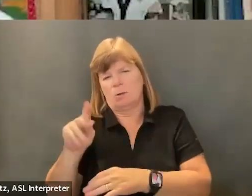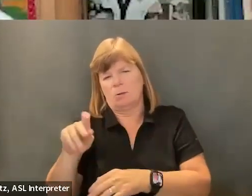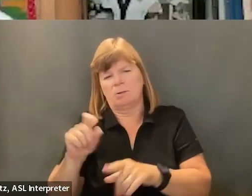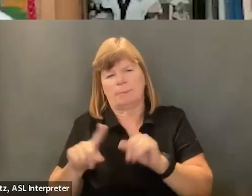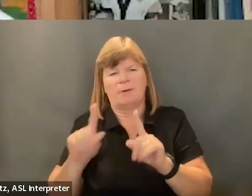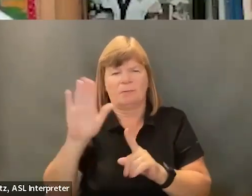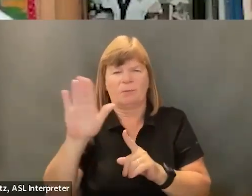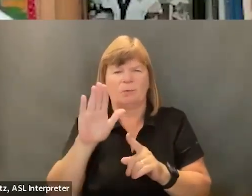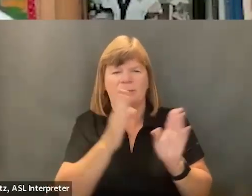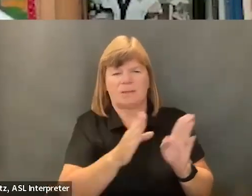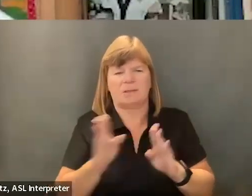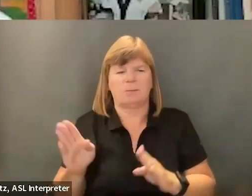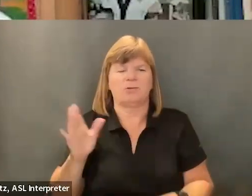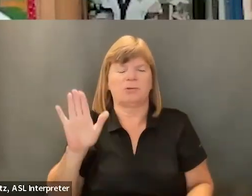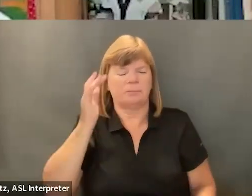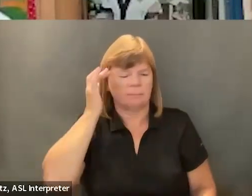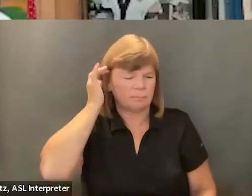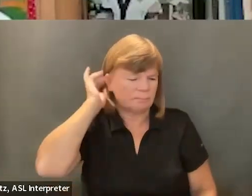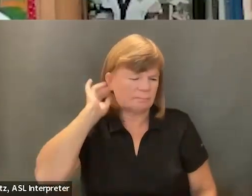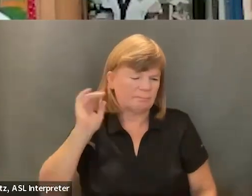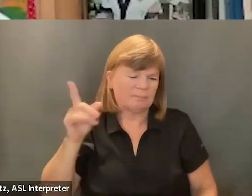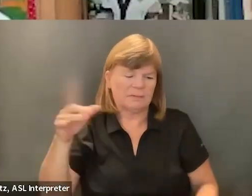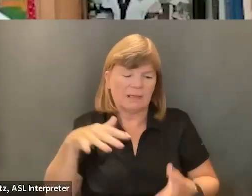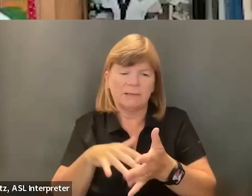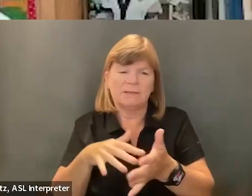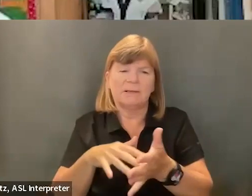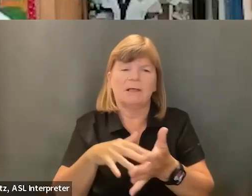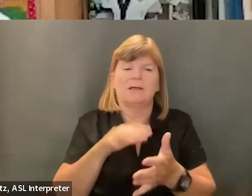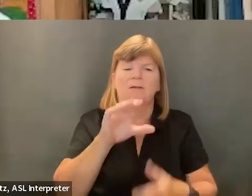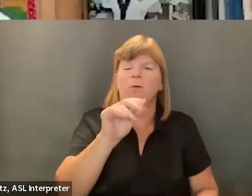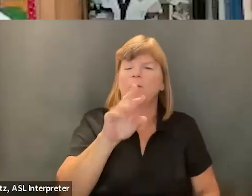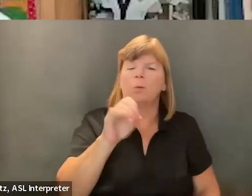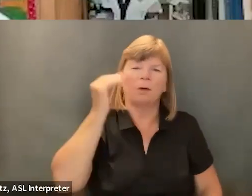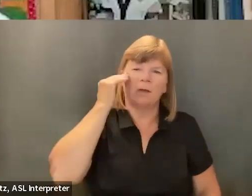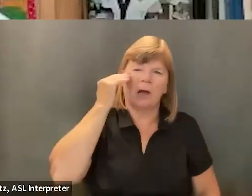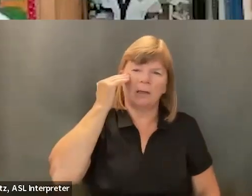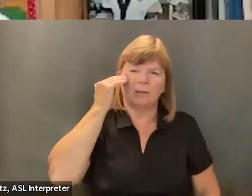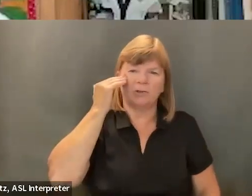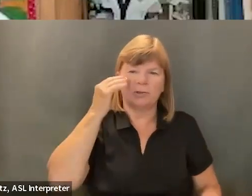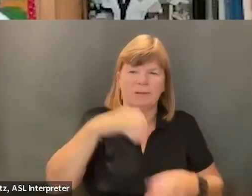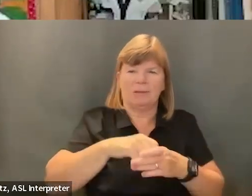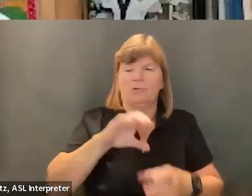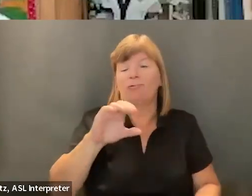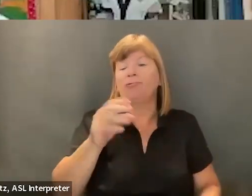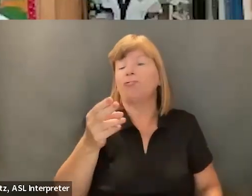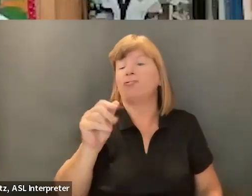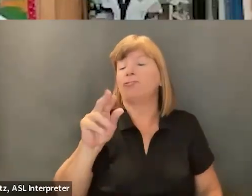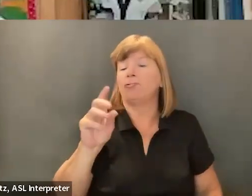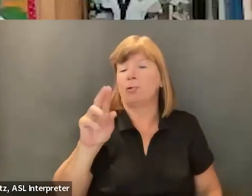Dave Grissmer and his colleagues studied the core knowledge uh sequence in charter schools um in